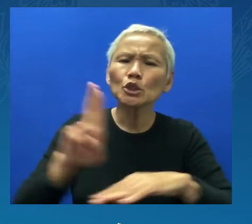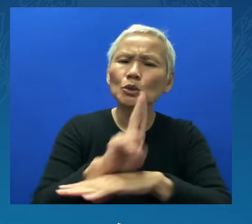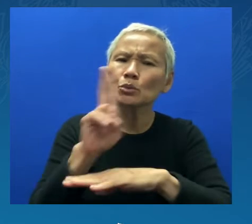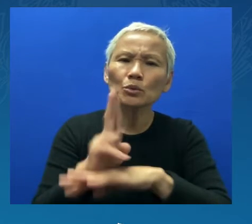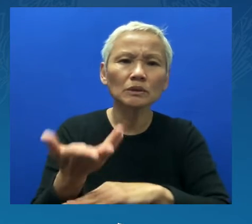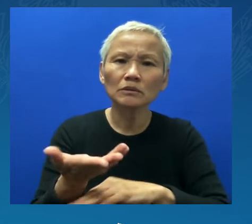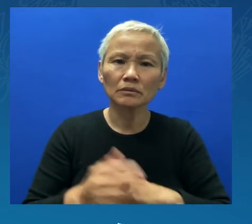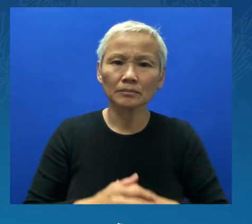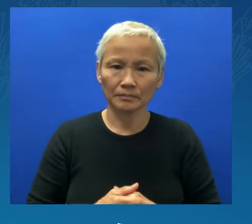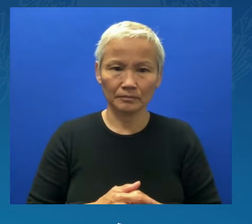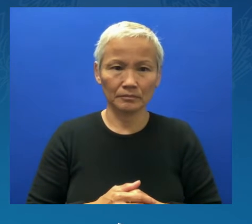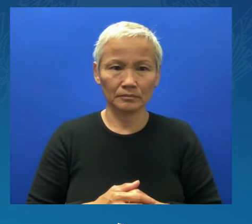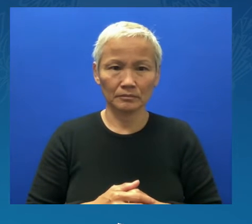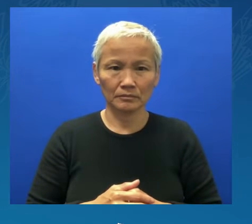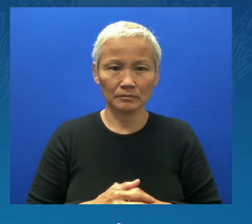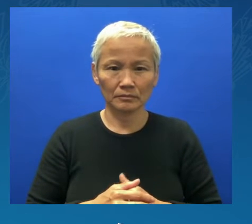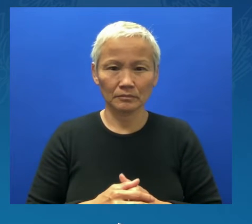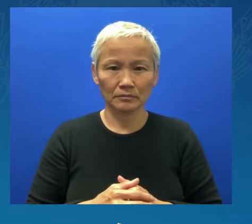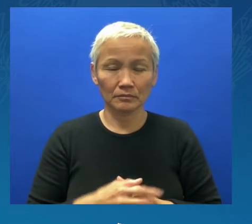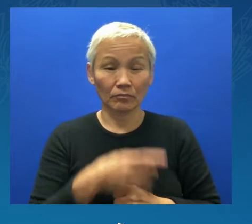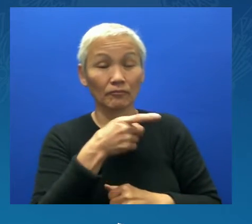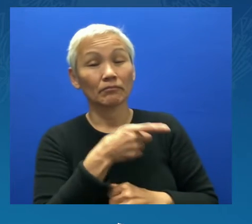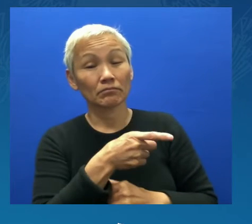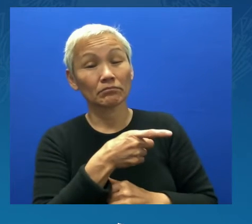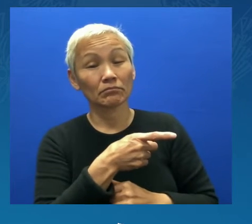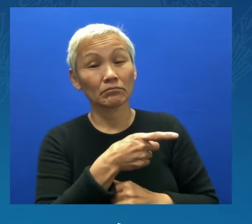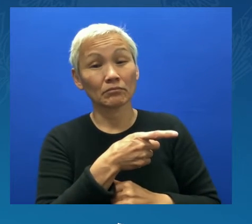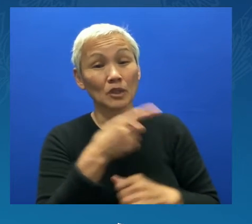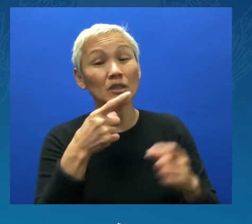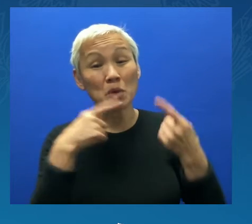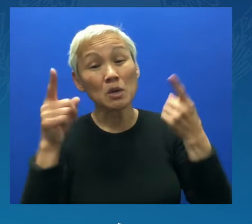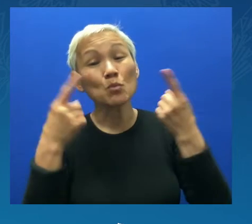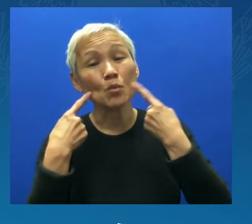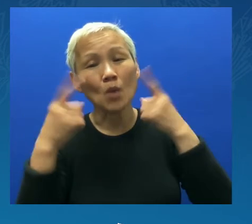I actually proposed a bill to deal with part of the issue,